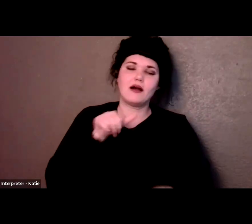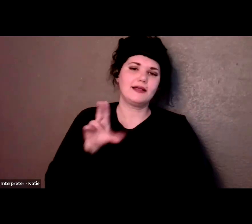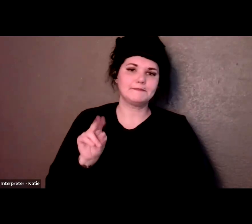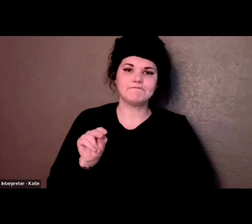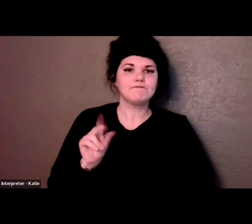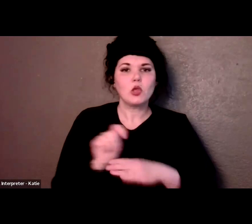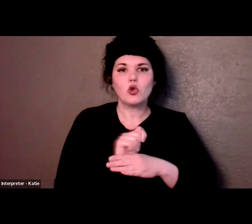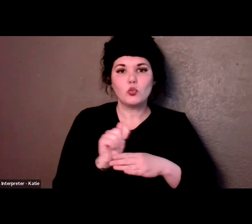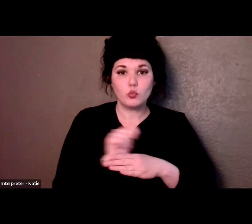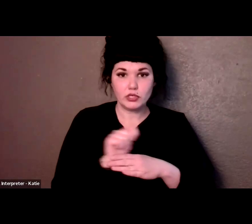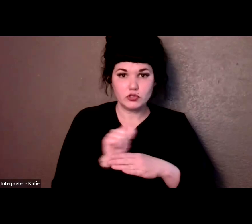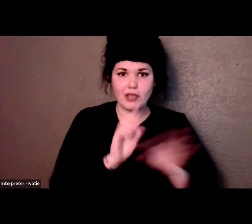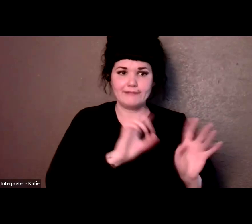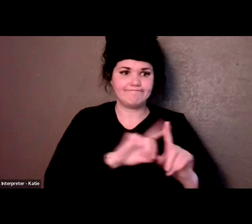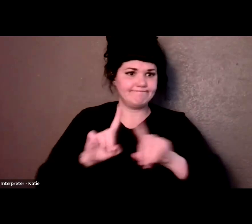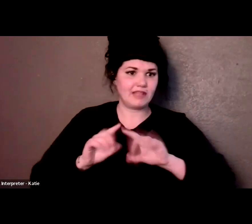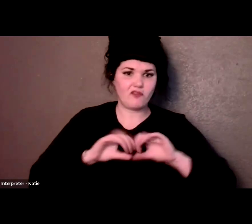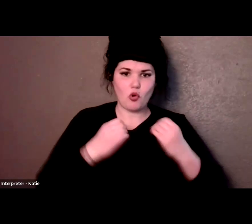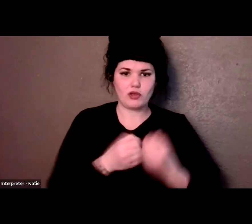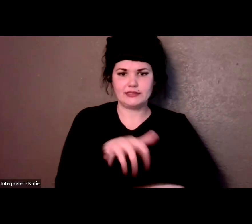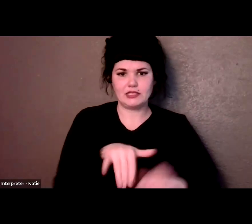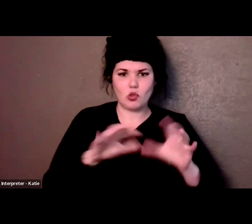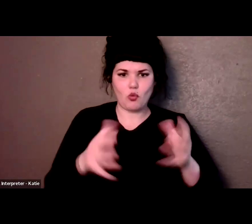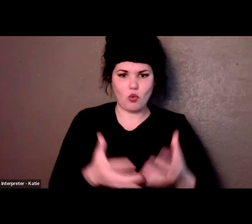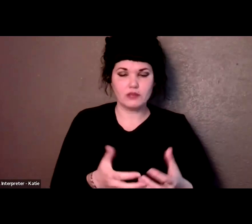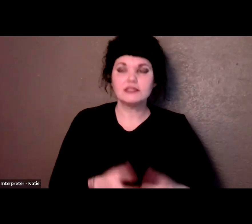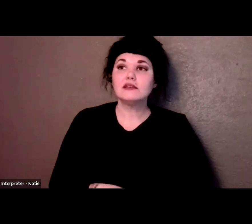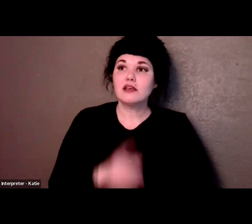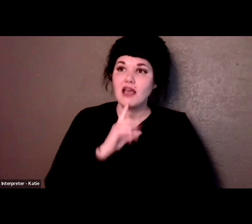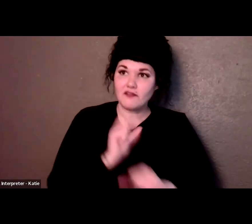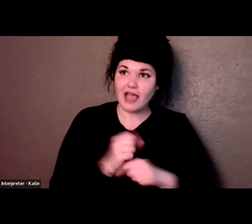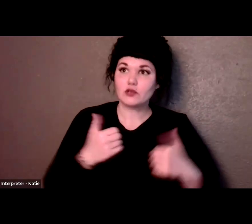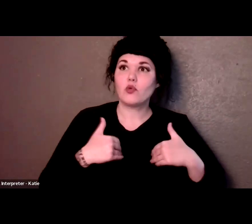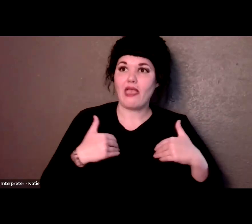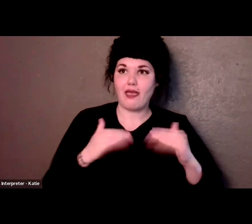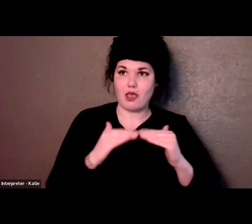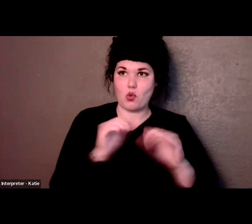that approach. In fact, one of my counterparts was in Australia not so long ago, she is in Finland